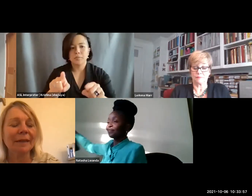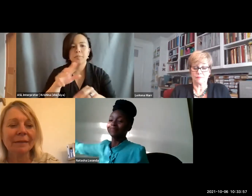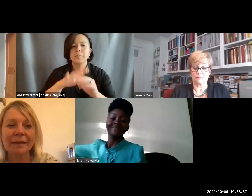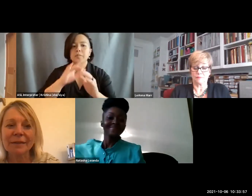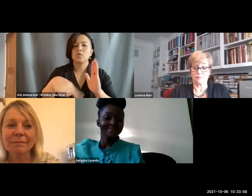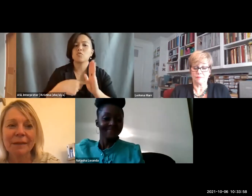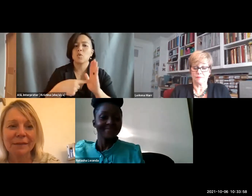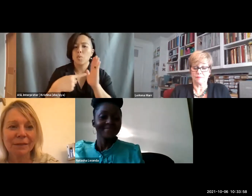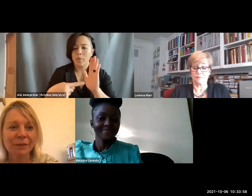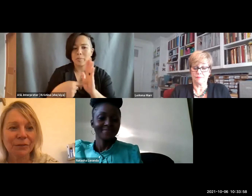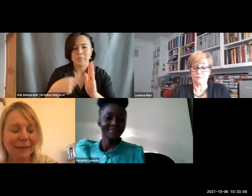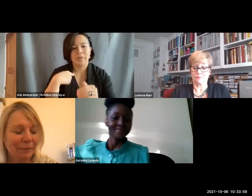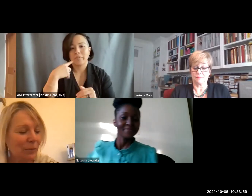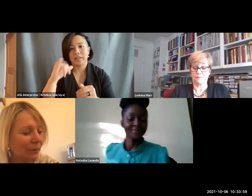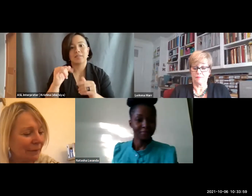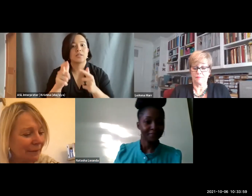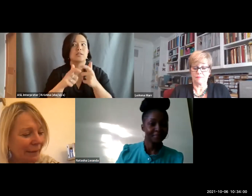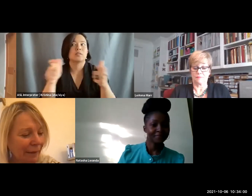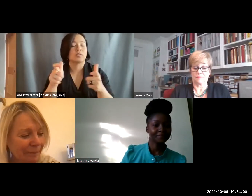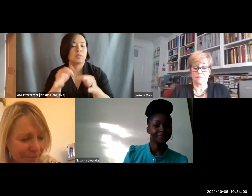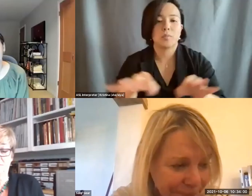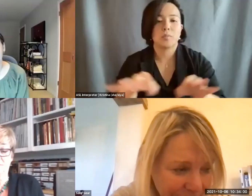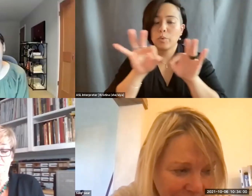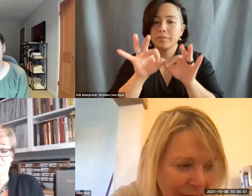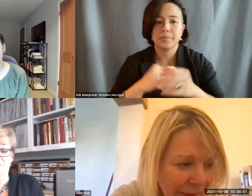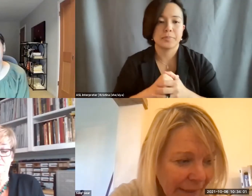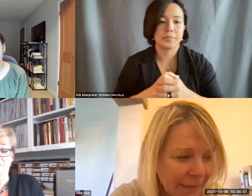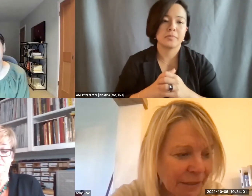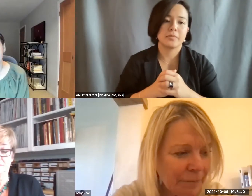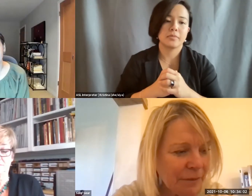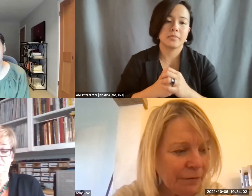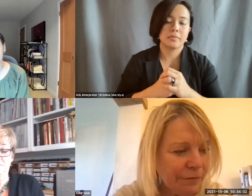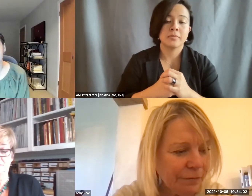I think that's hugely important. In terms of